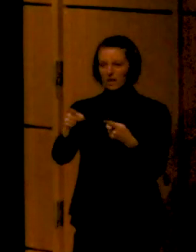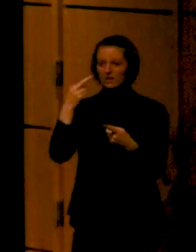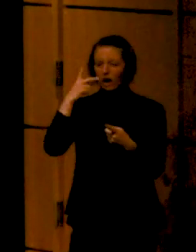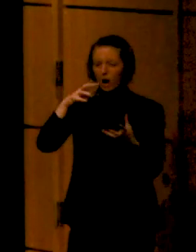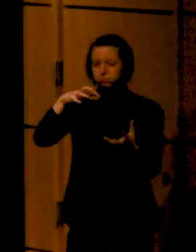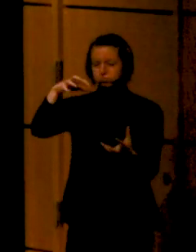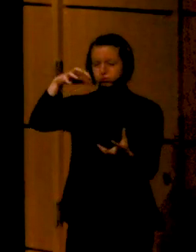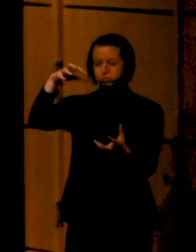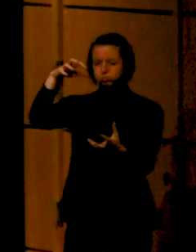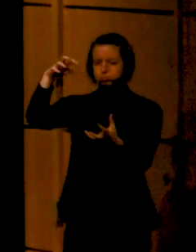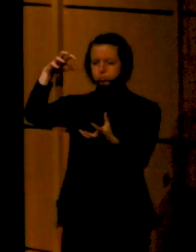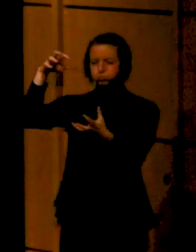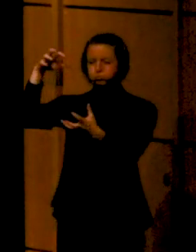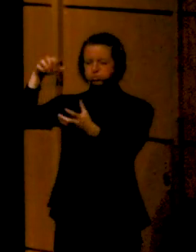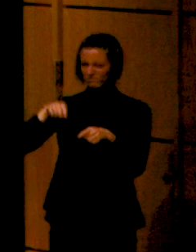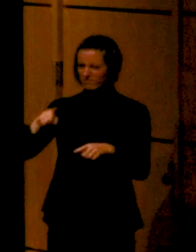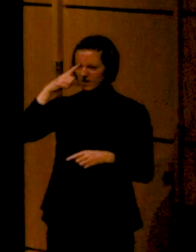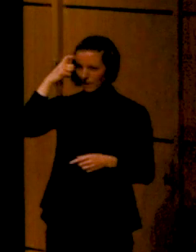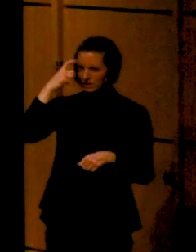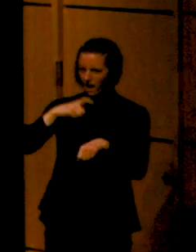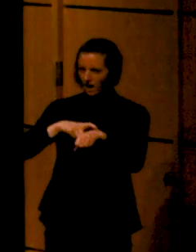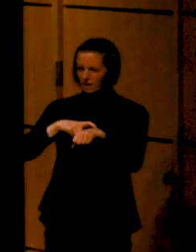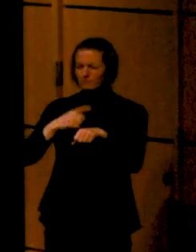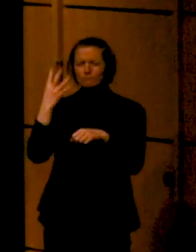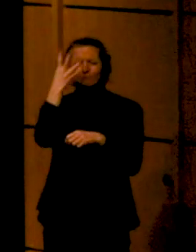a beautiful blue summer sky.